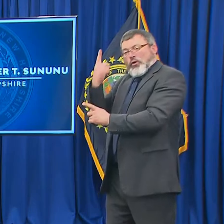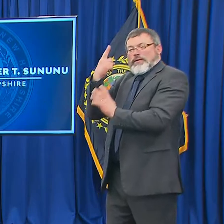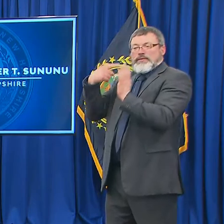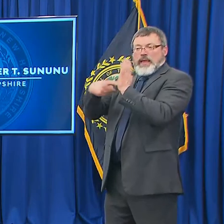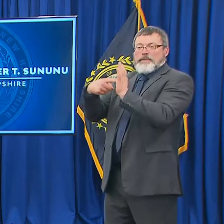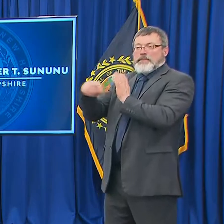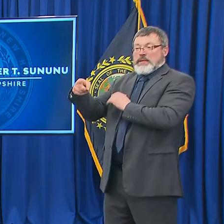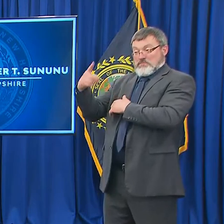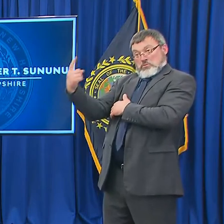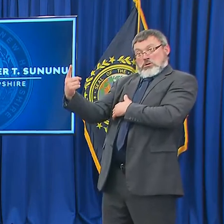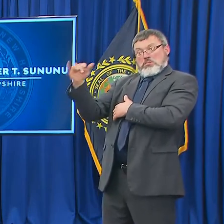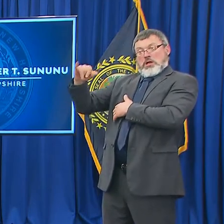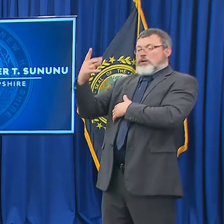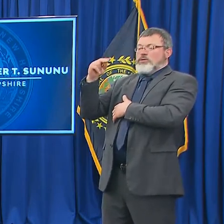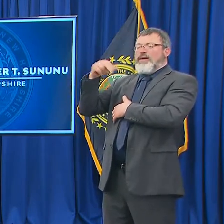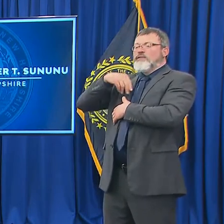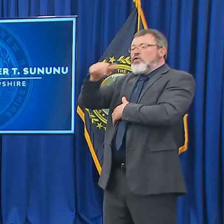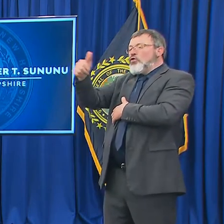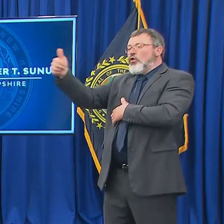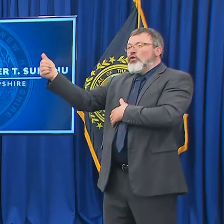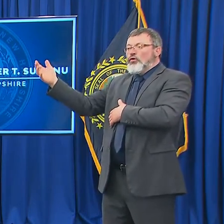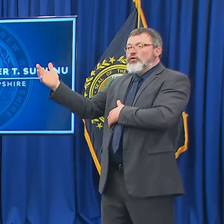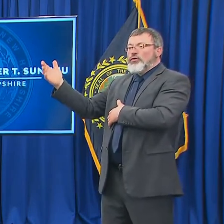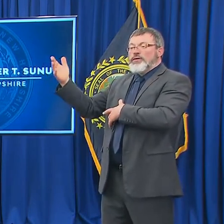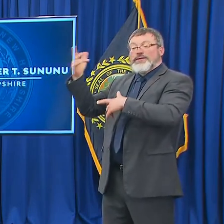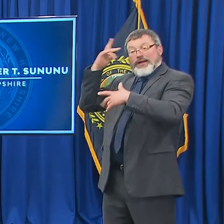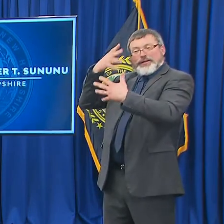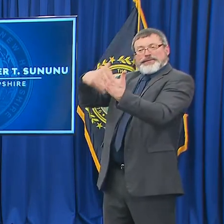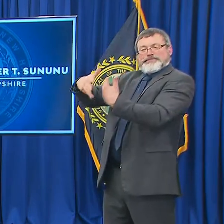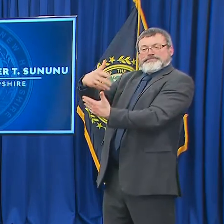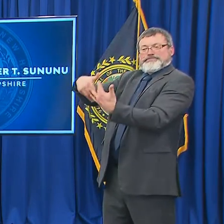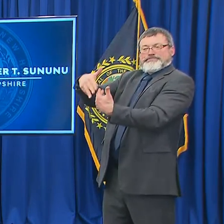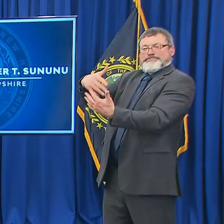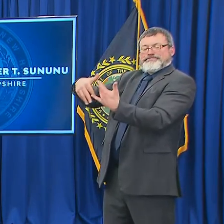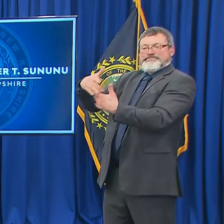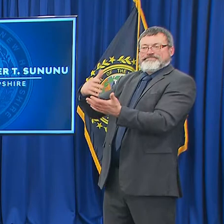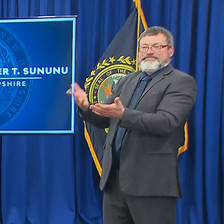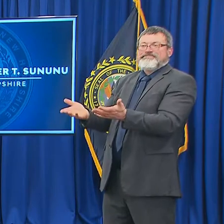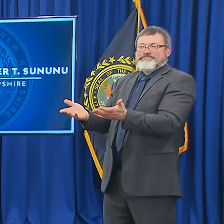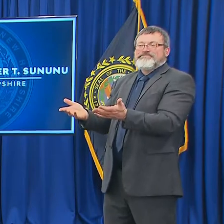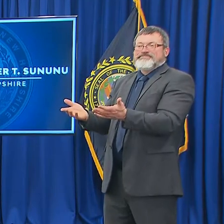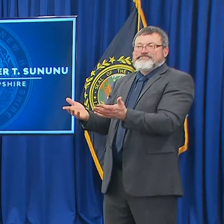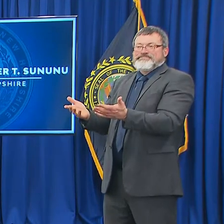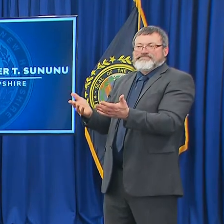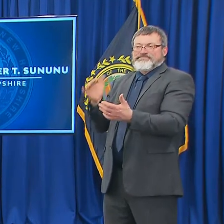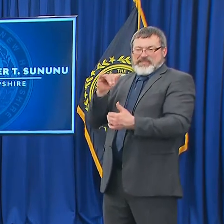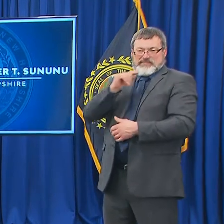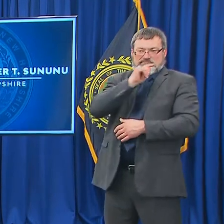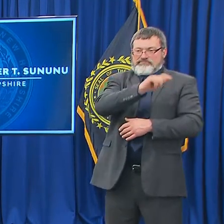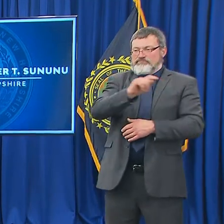potentially be switching from fully remote to hybrid. Hybrid to fully in-person whatever it might be.